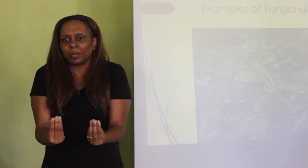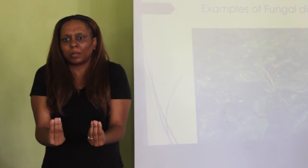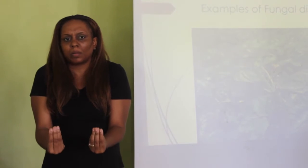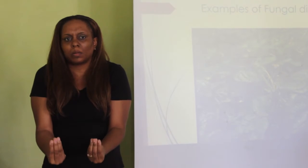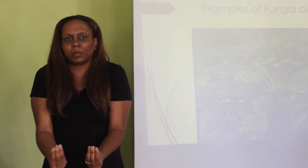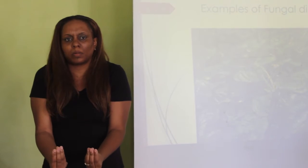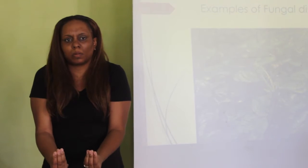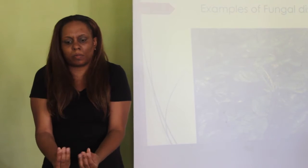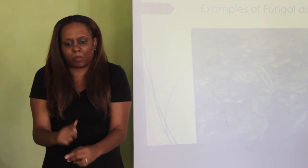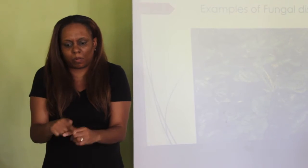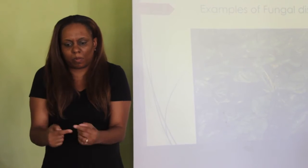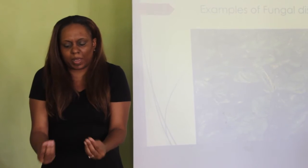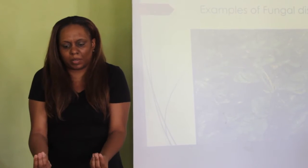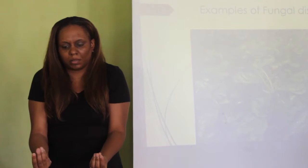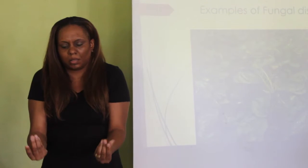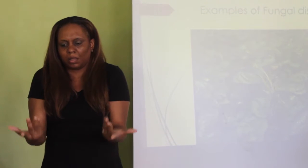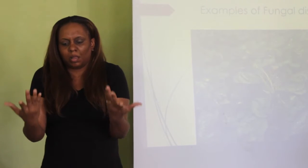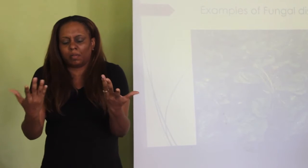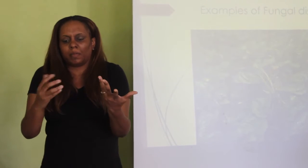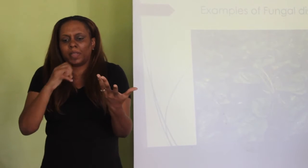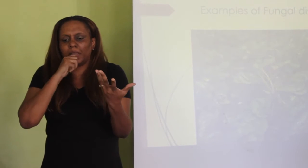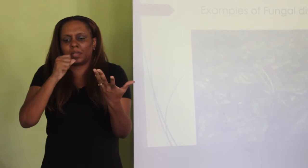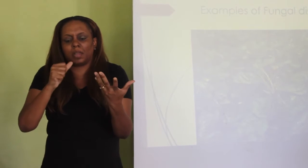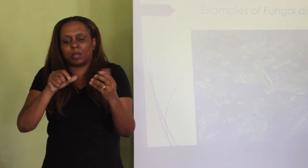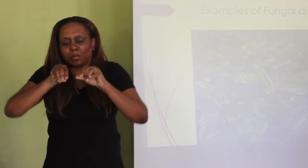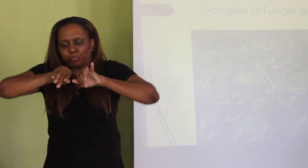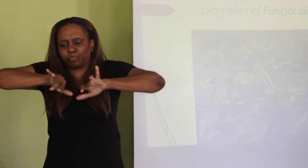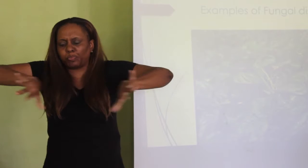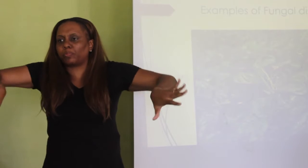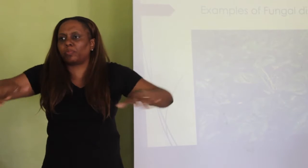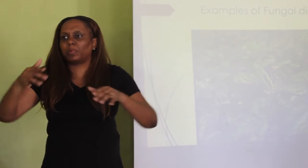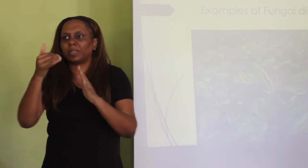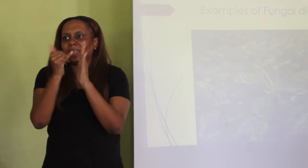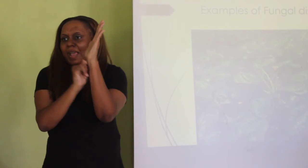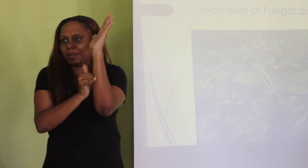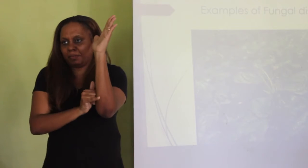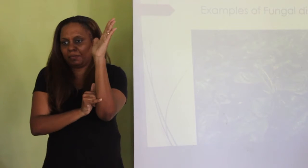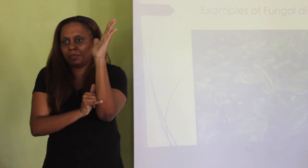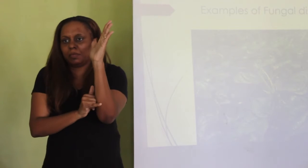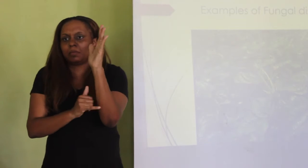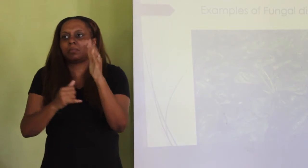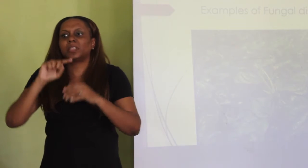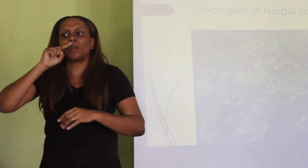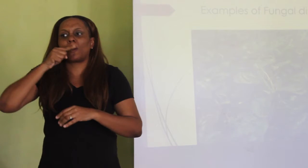the yam leaves causing it to to manifest and the fungal effect on the leaves of the yarn